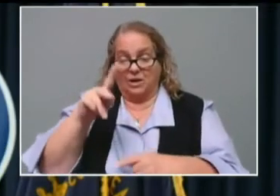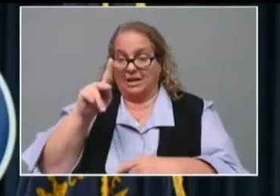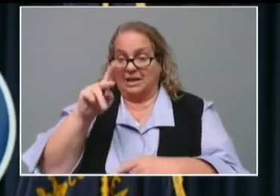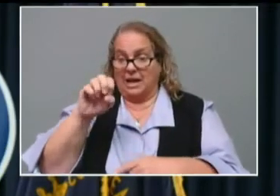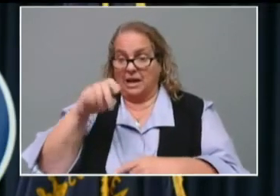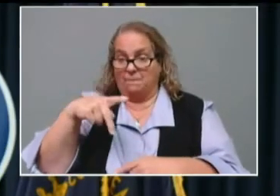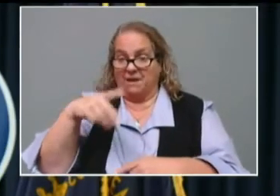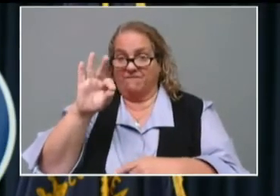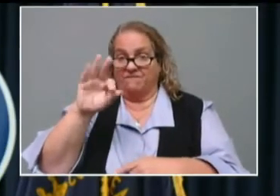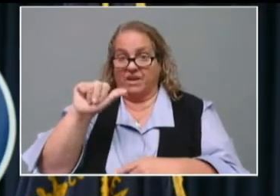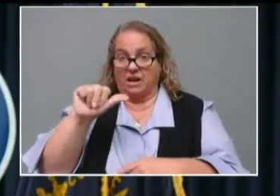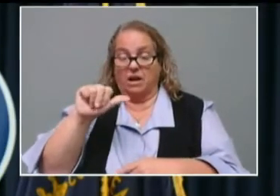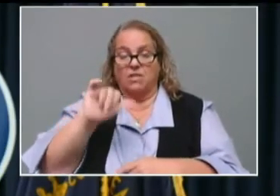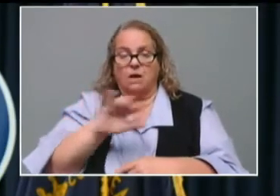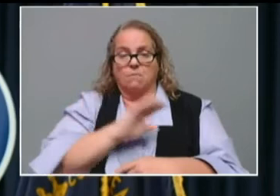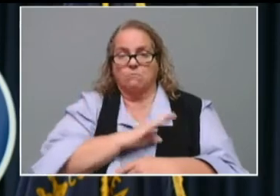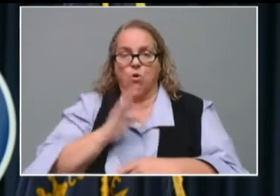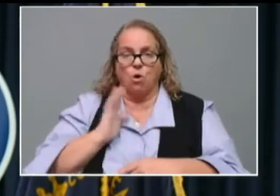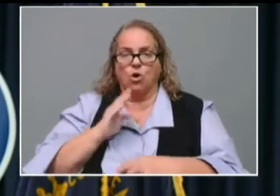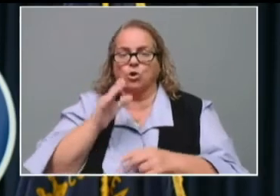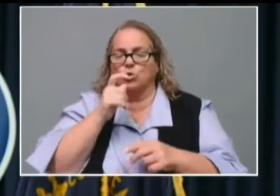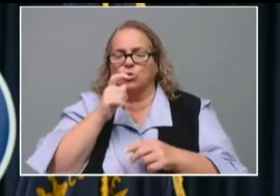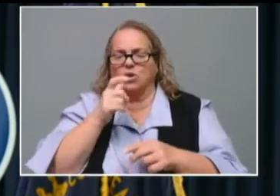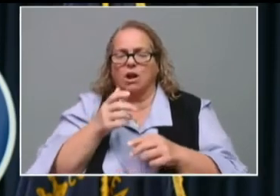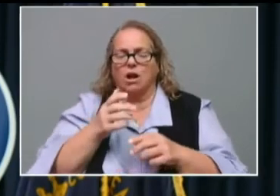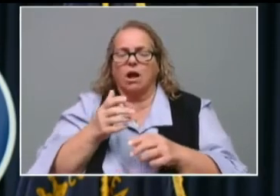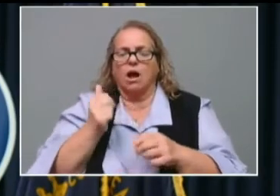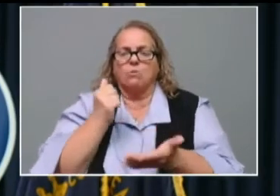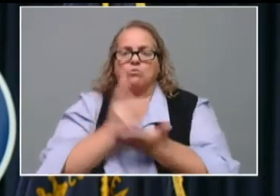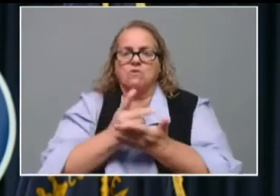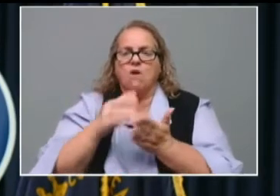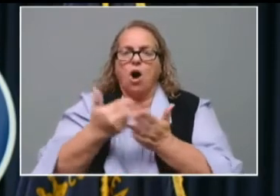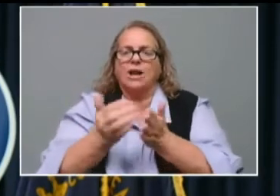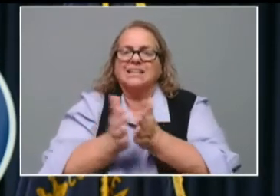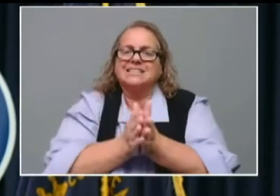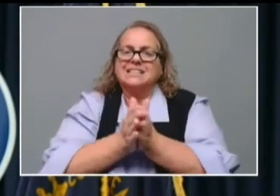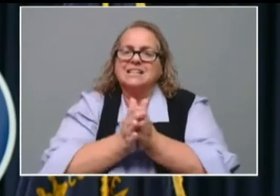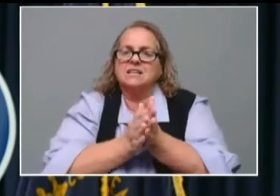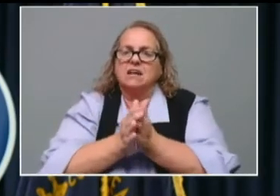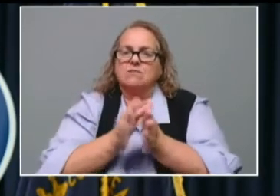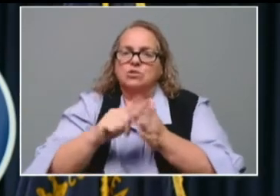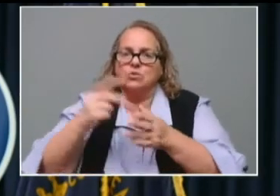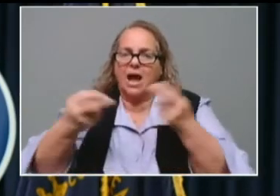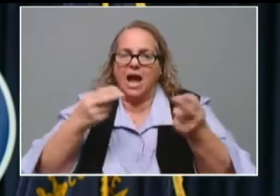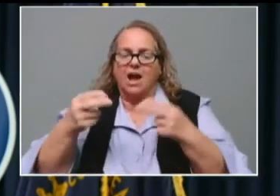the incentives um includes um Overall investment includes number of jobs that